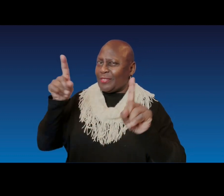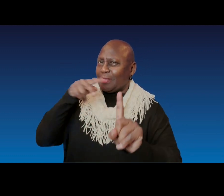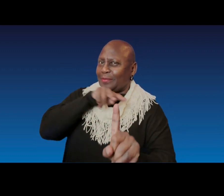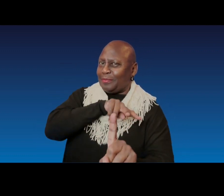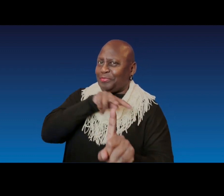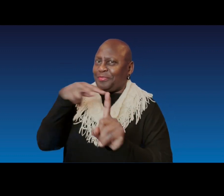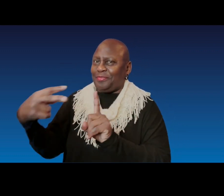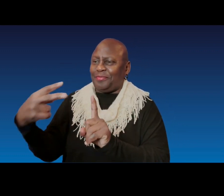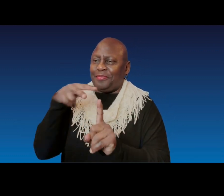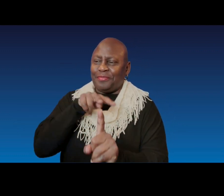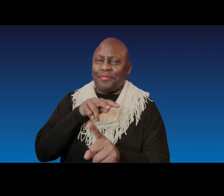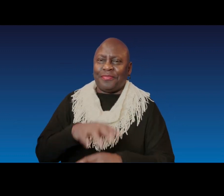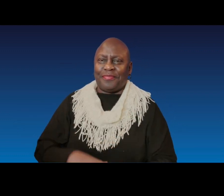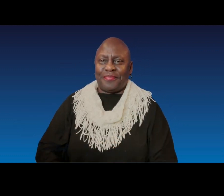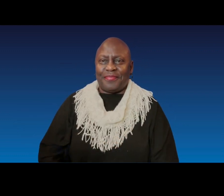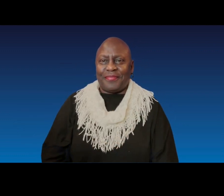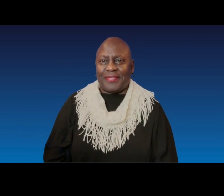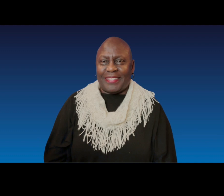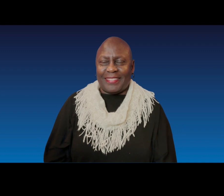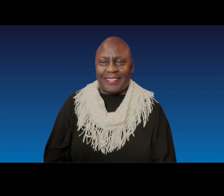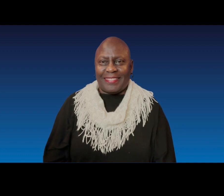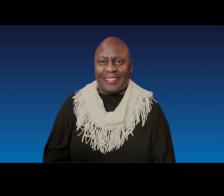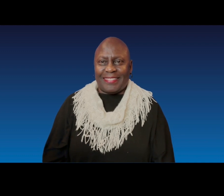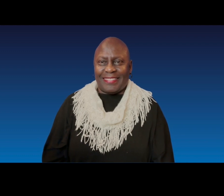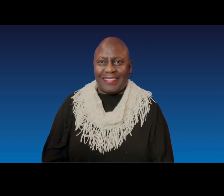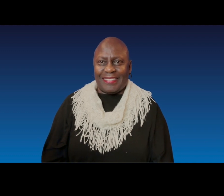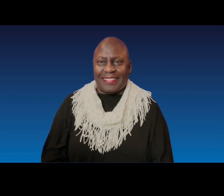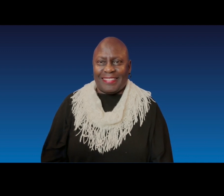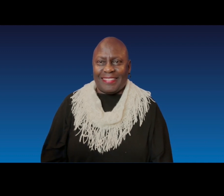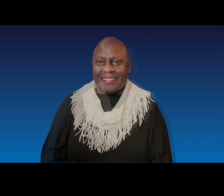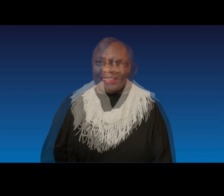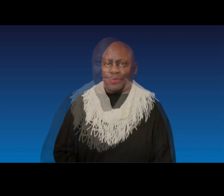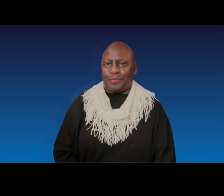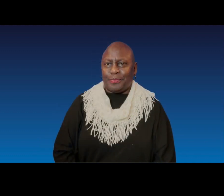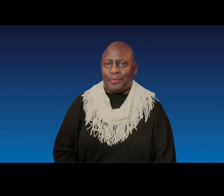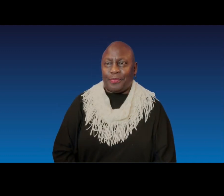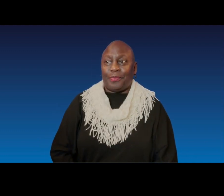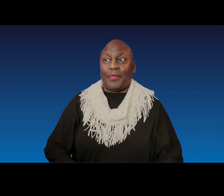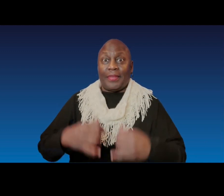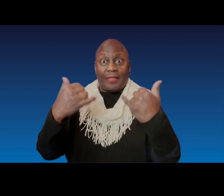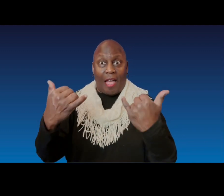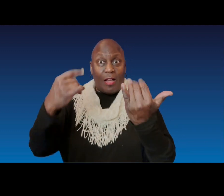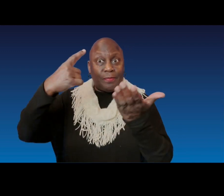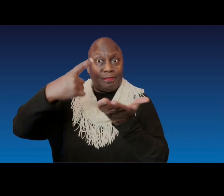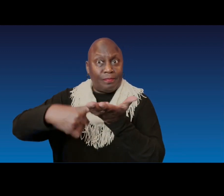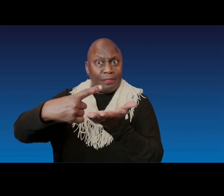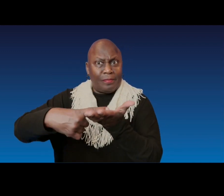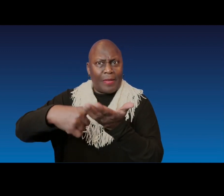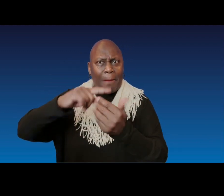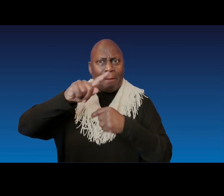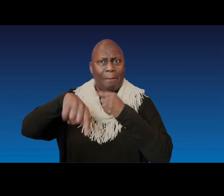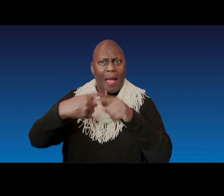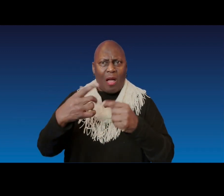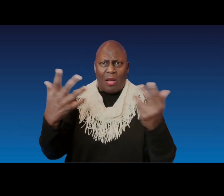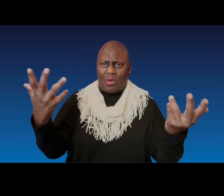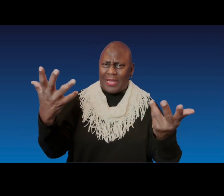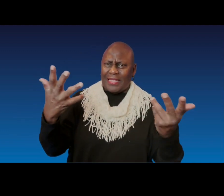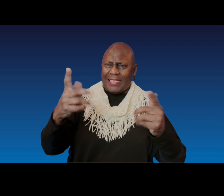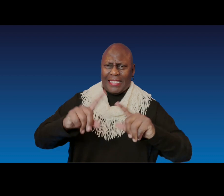That's very different. Now let's discuss the key differences